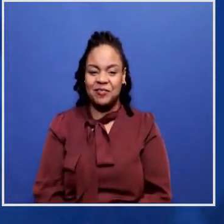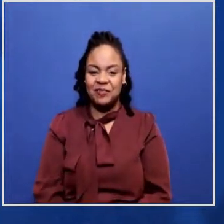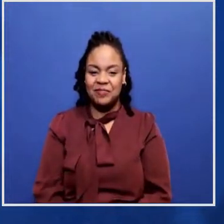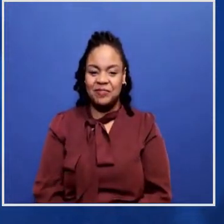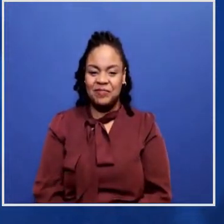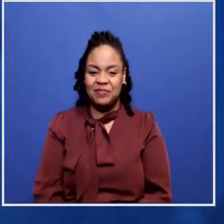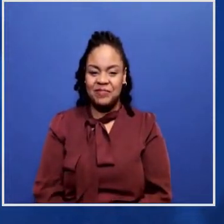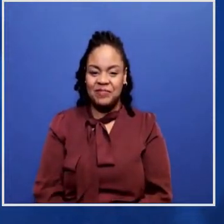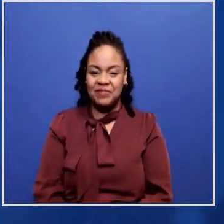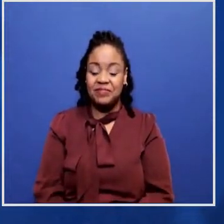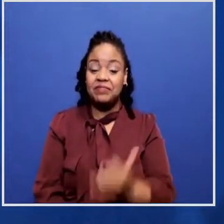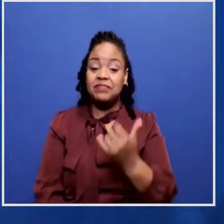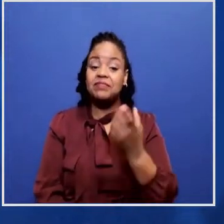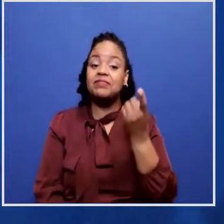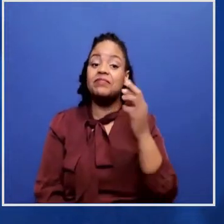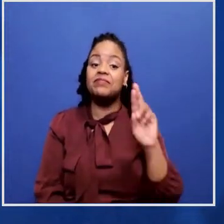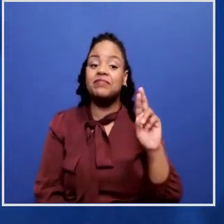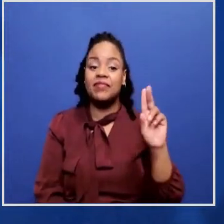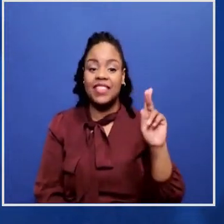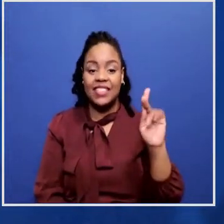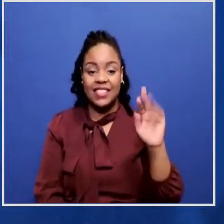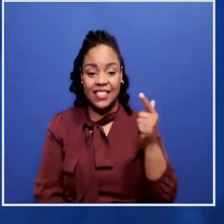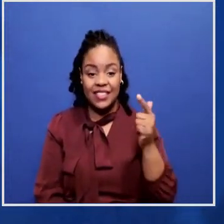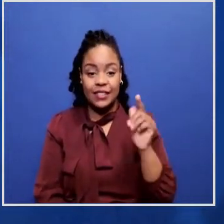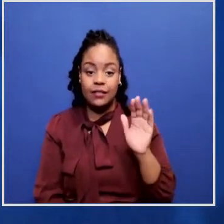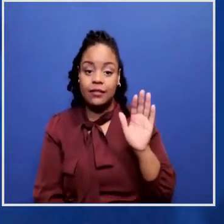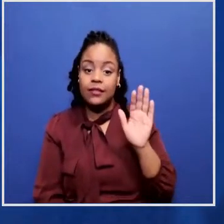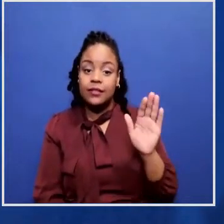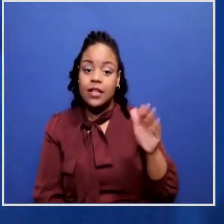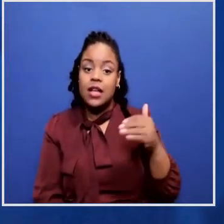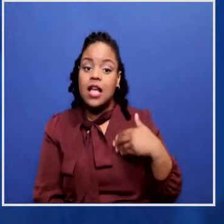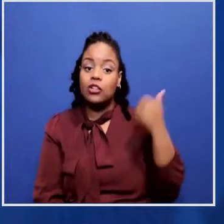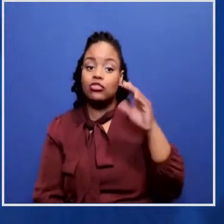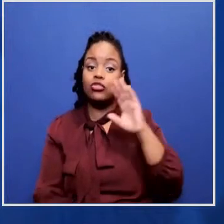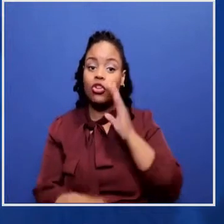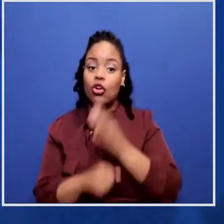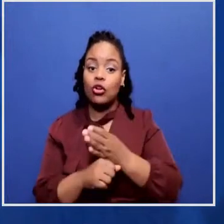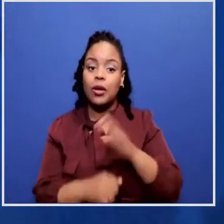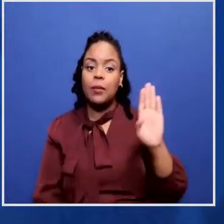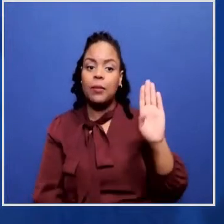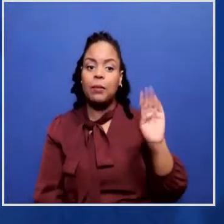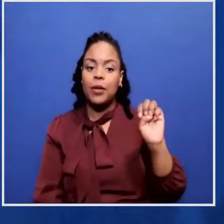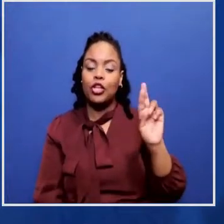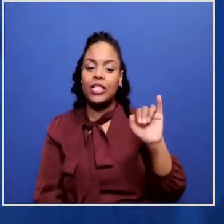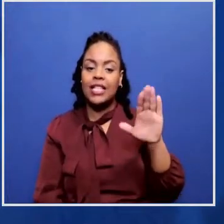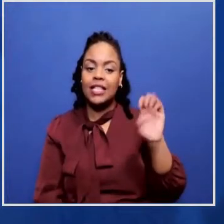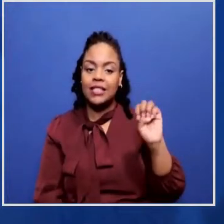NOW WE WILL HEAR FROM DR.